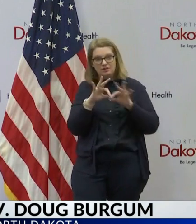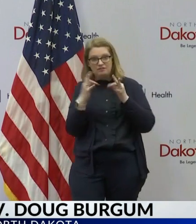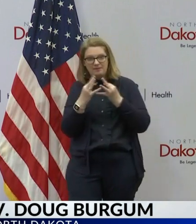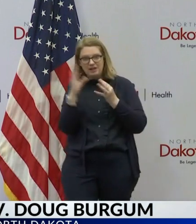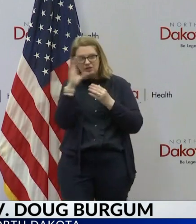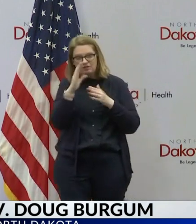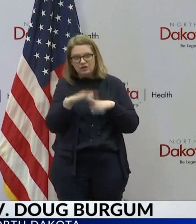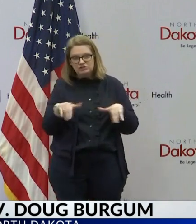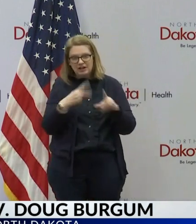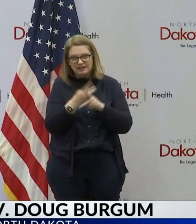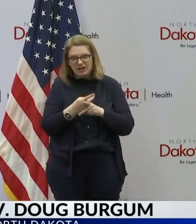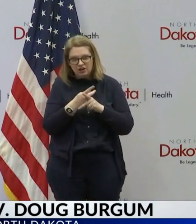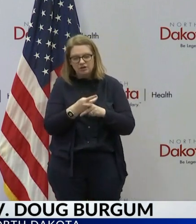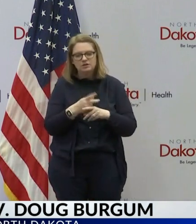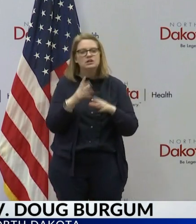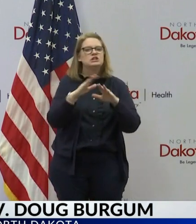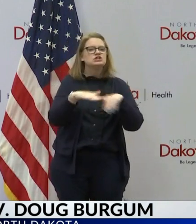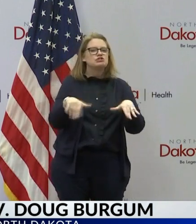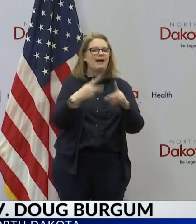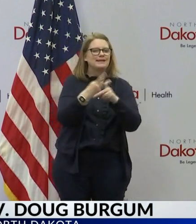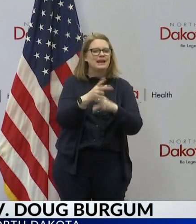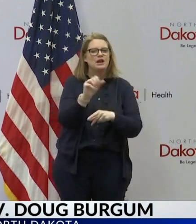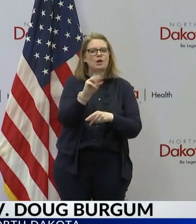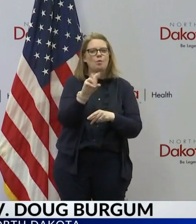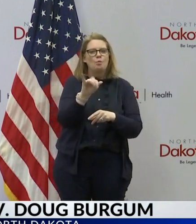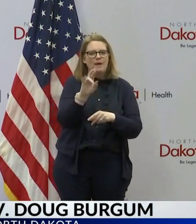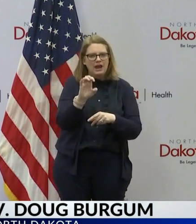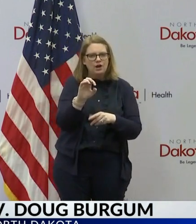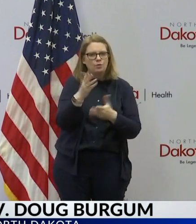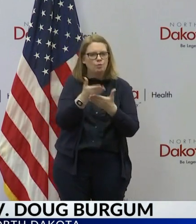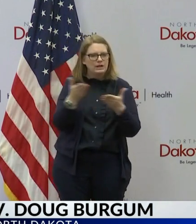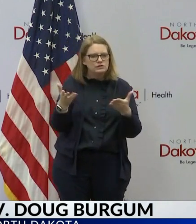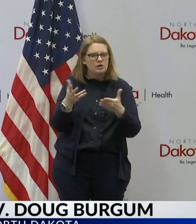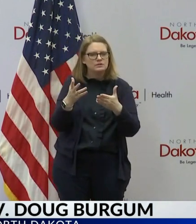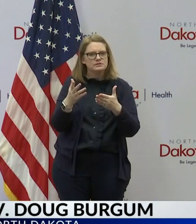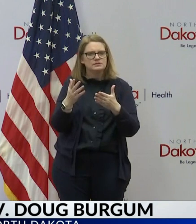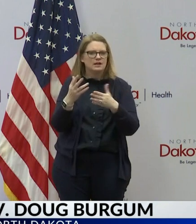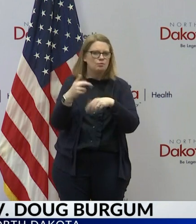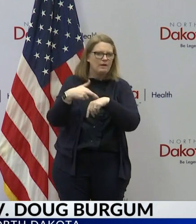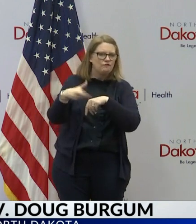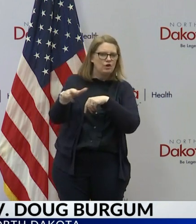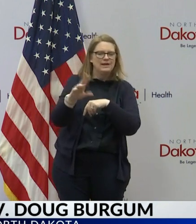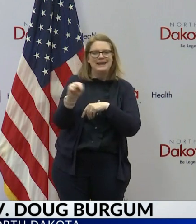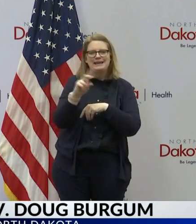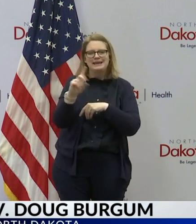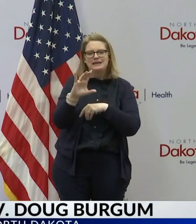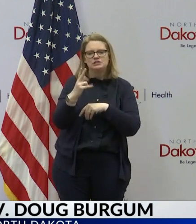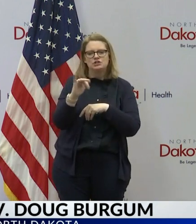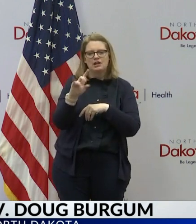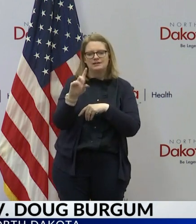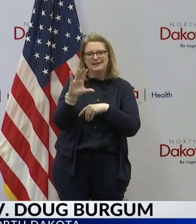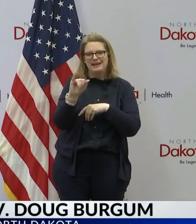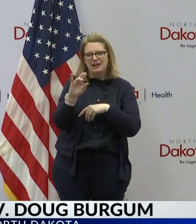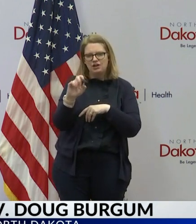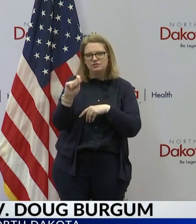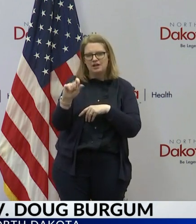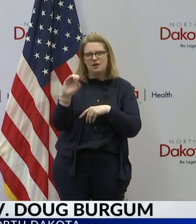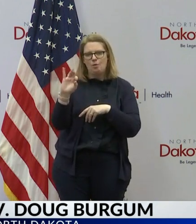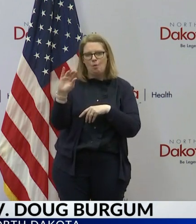CONTEMPLATING YOUR OWN RESTART, IF YOU'RE ONE TO 165 THAT IS CLOSED OR YOU AND YOUR FAMILY ARE LOOKING FOR CHILD CARE,